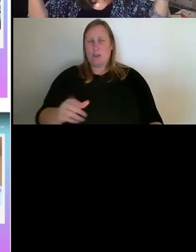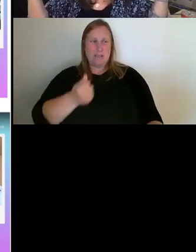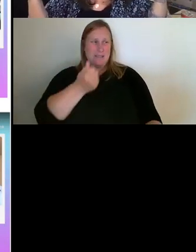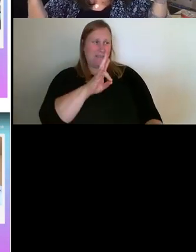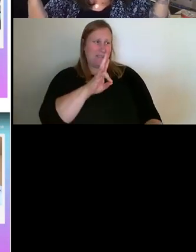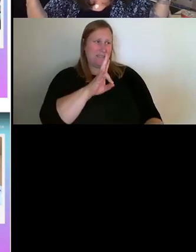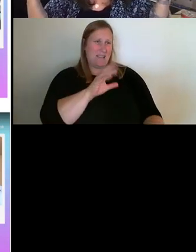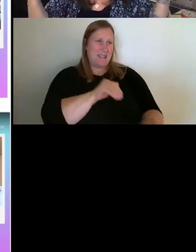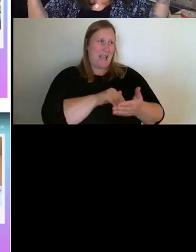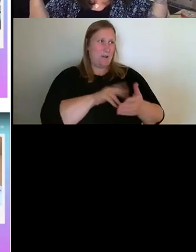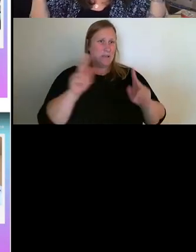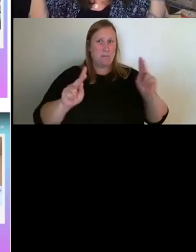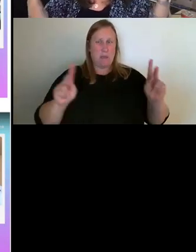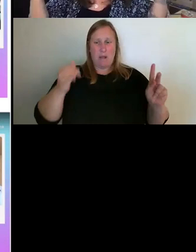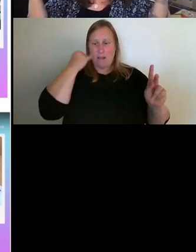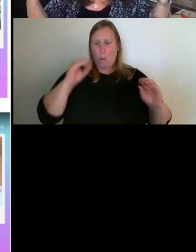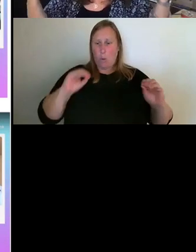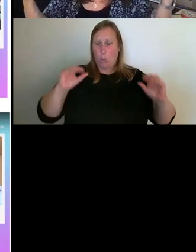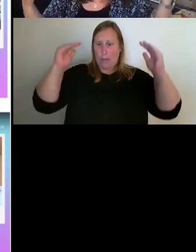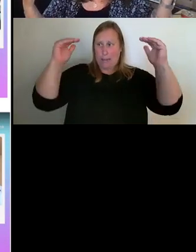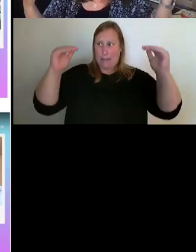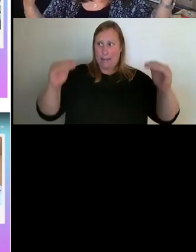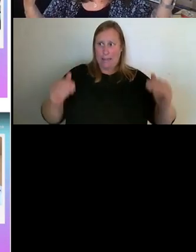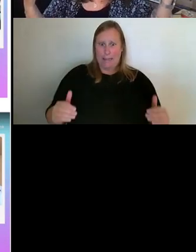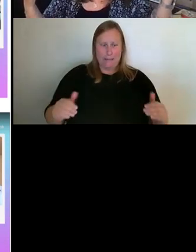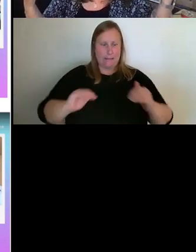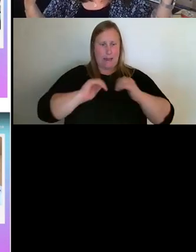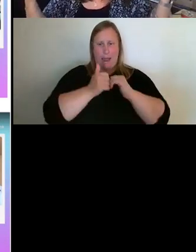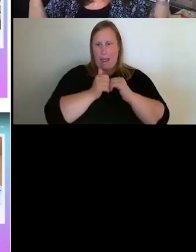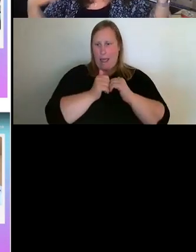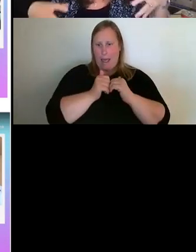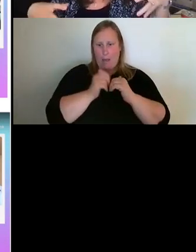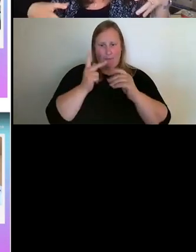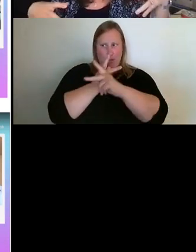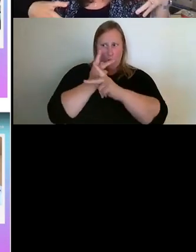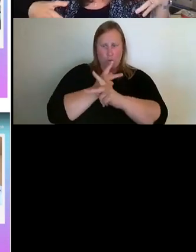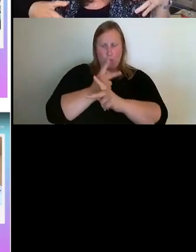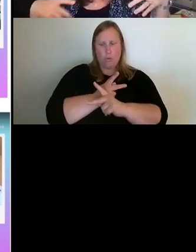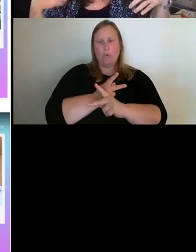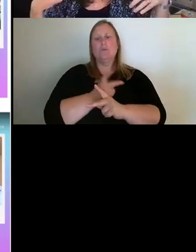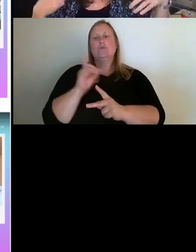don't have a list, how am I ever going to get on top of this? I did a lot of research.